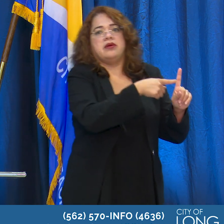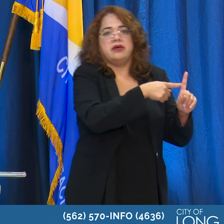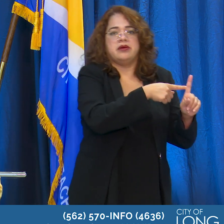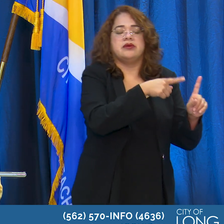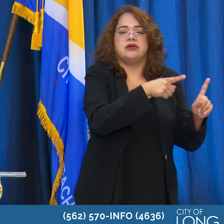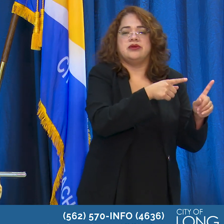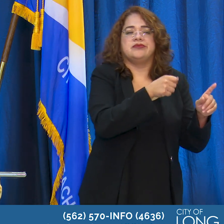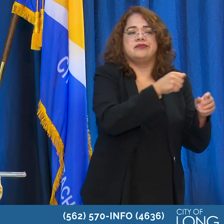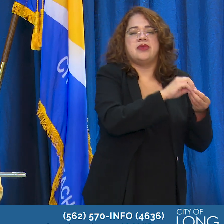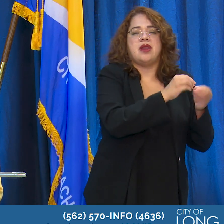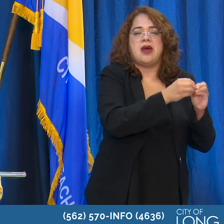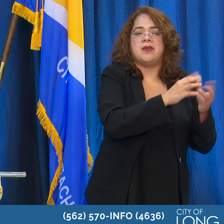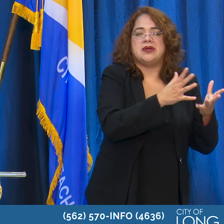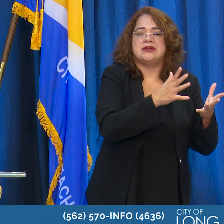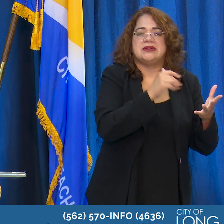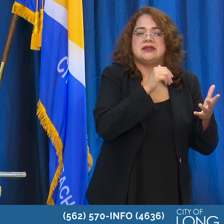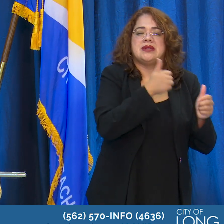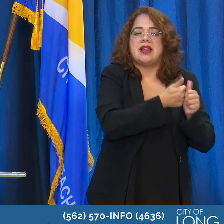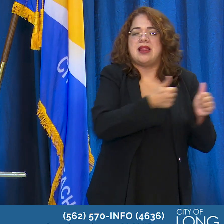We have one last question from Phillip at Q Voice News